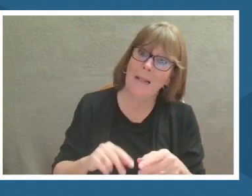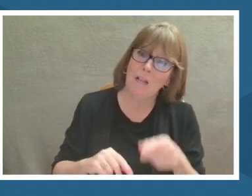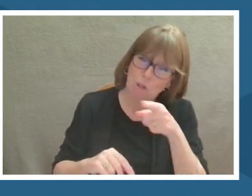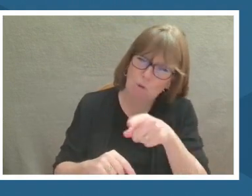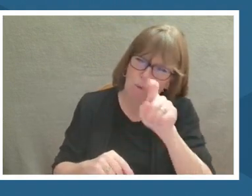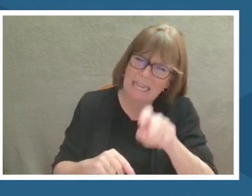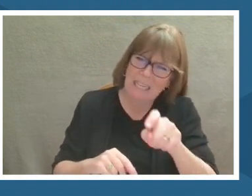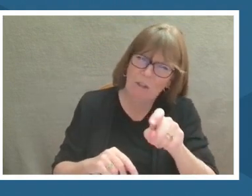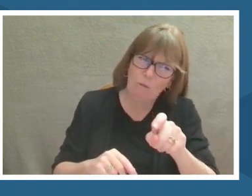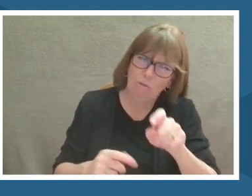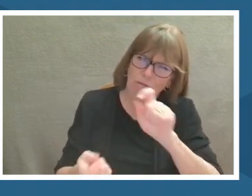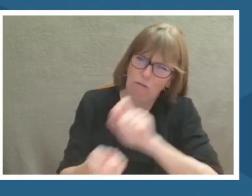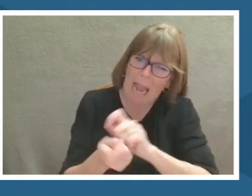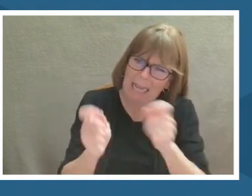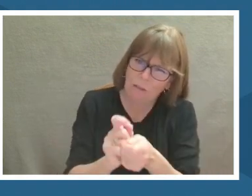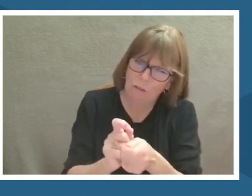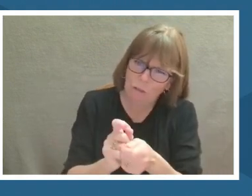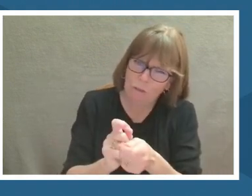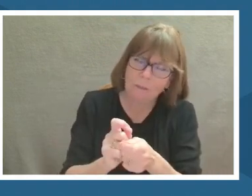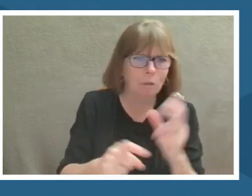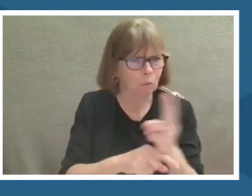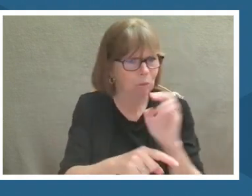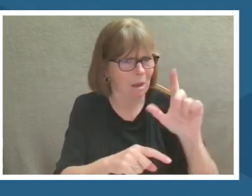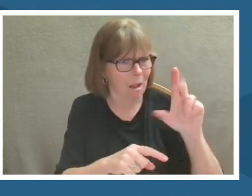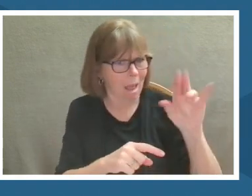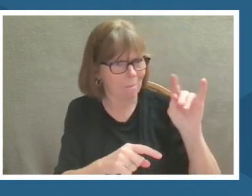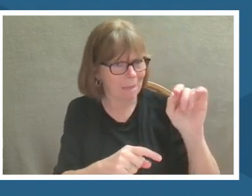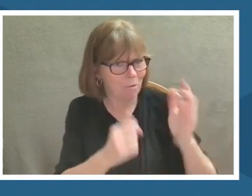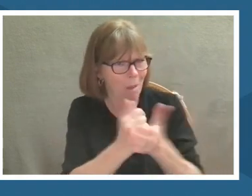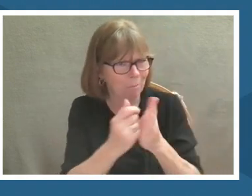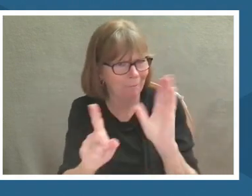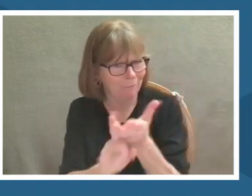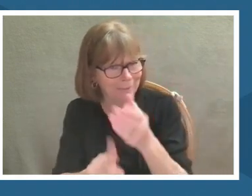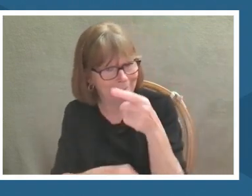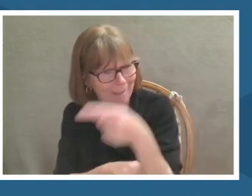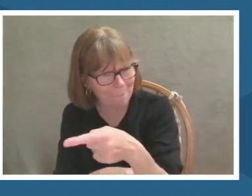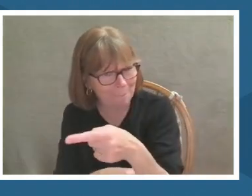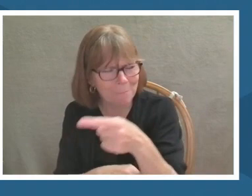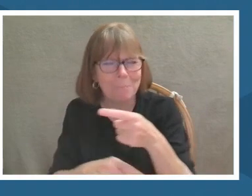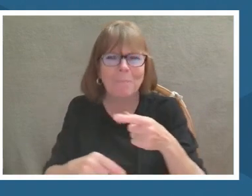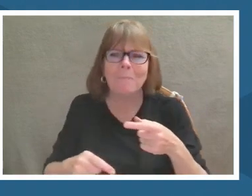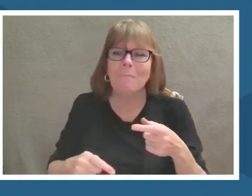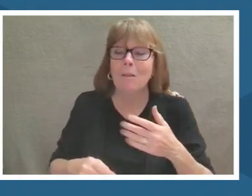instance and so maybe my model if you will isn't just